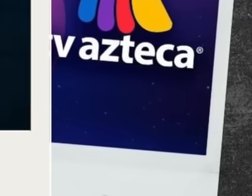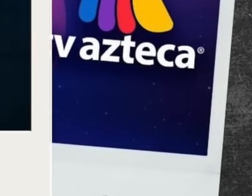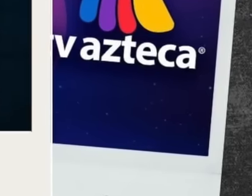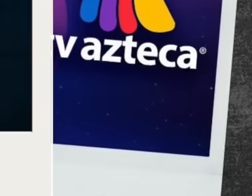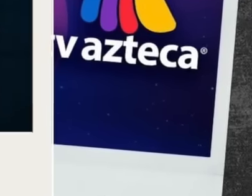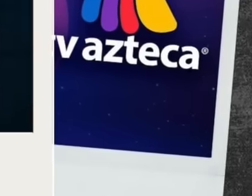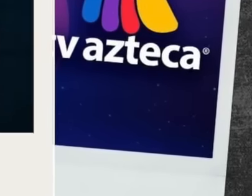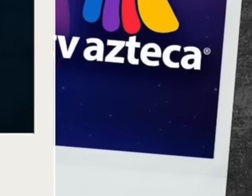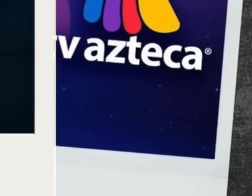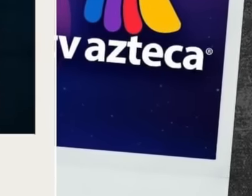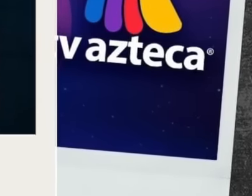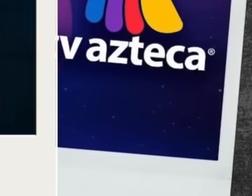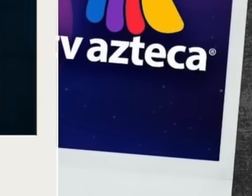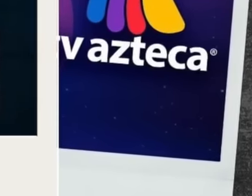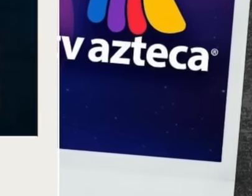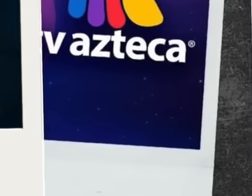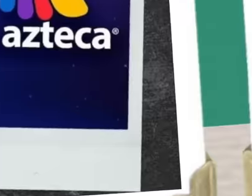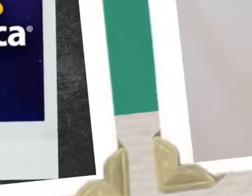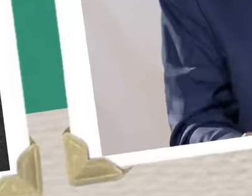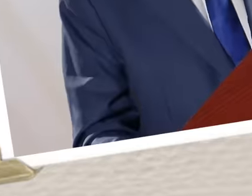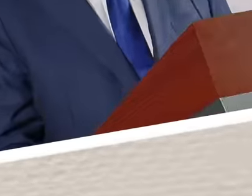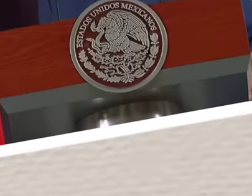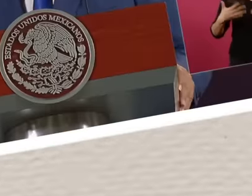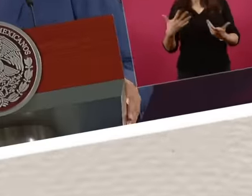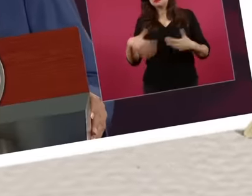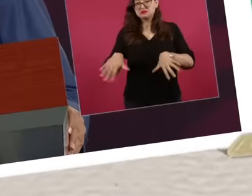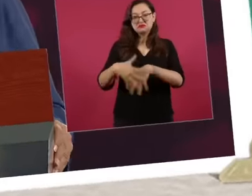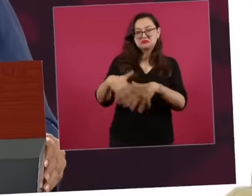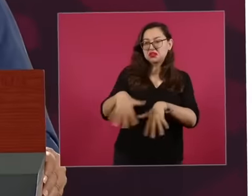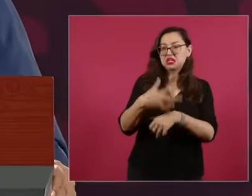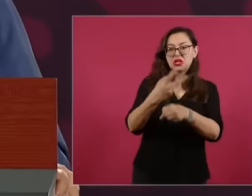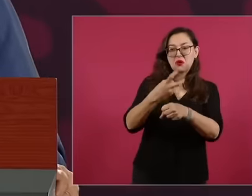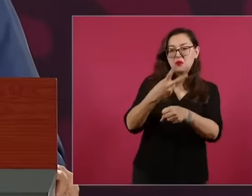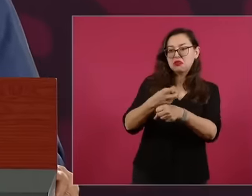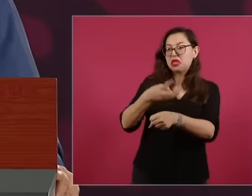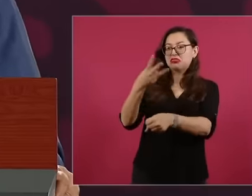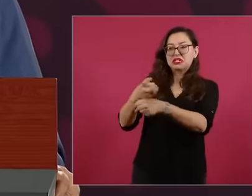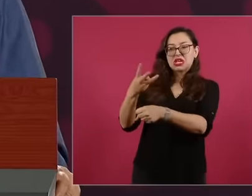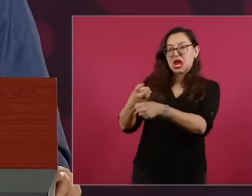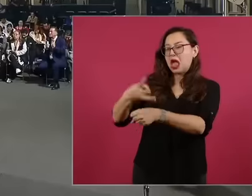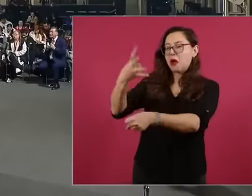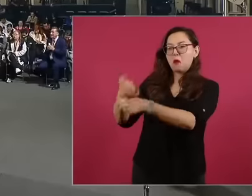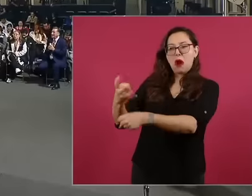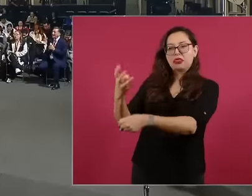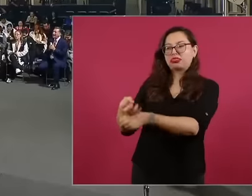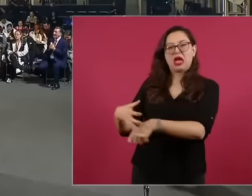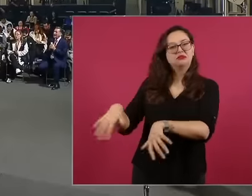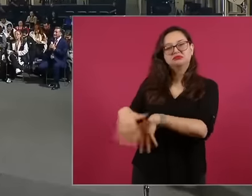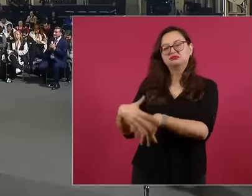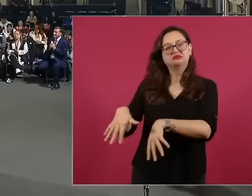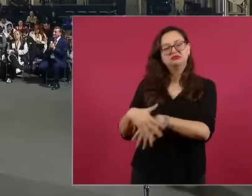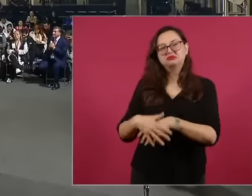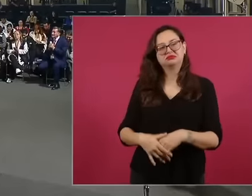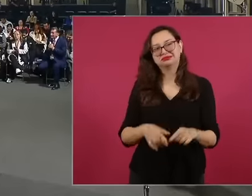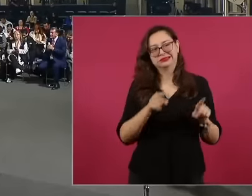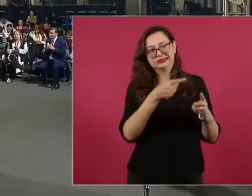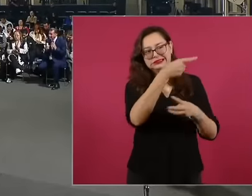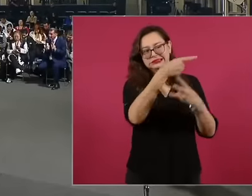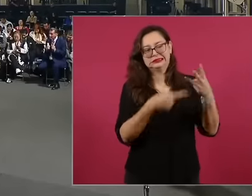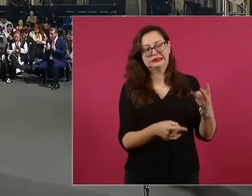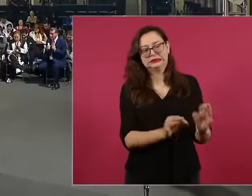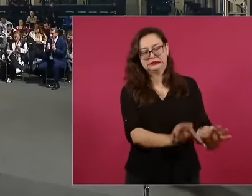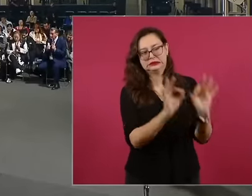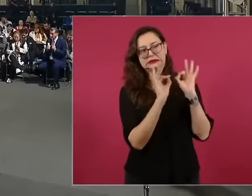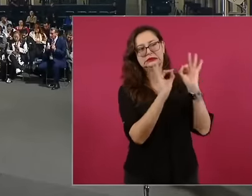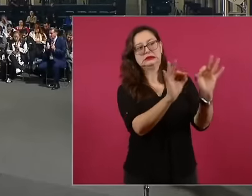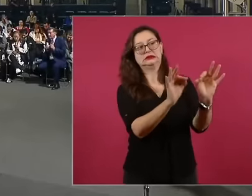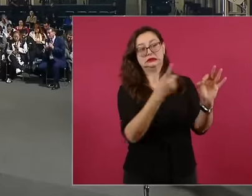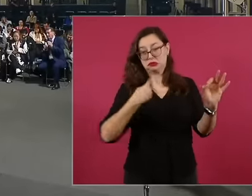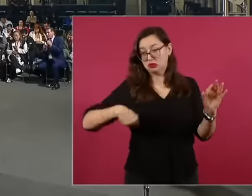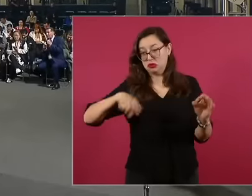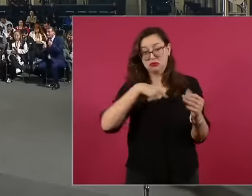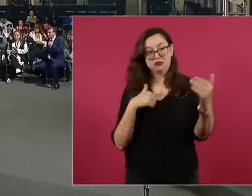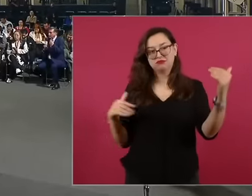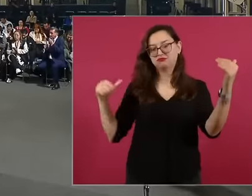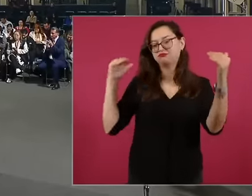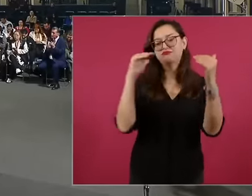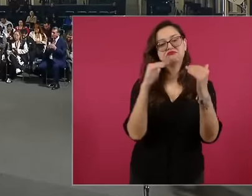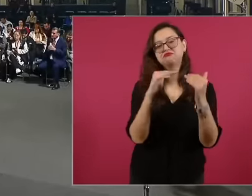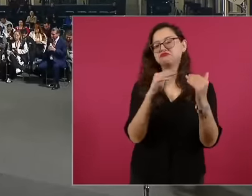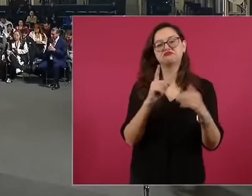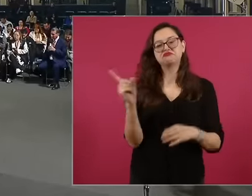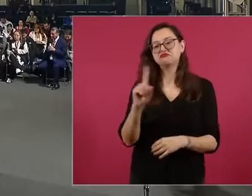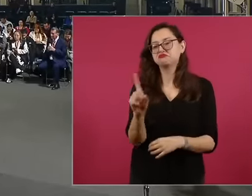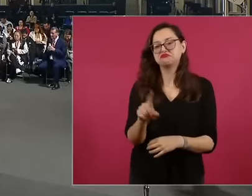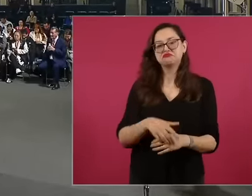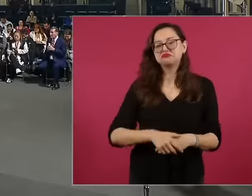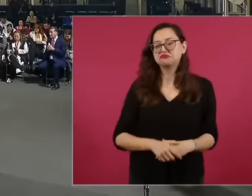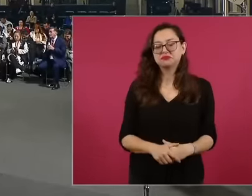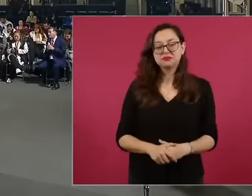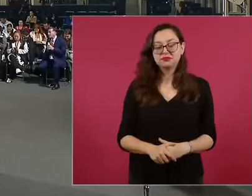interview, Mr. President, 17 years after this reporter invited him to his